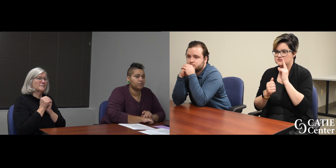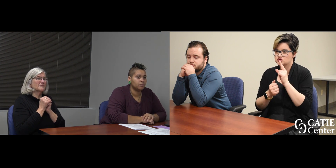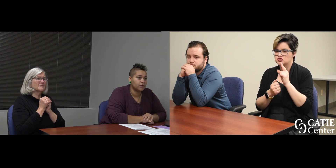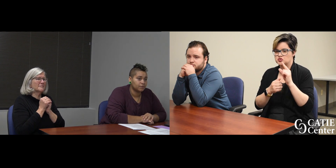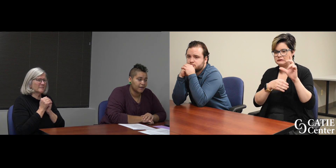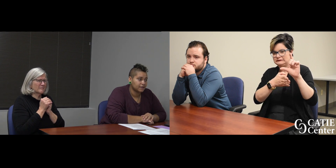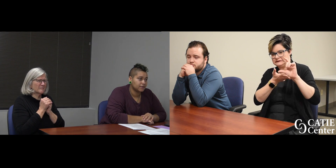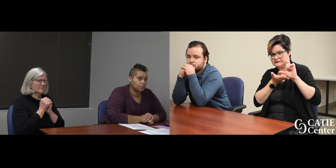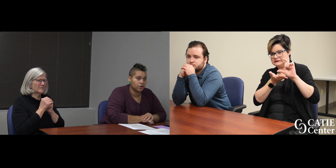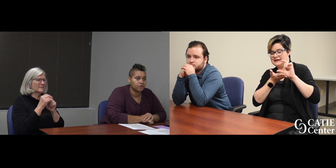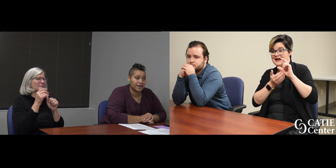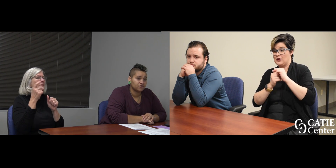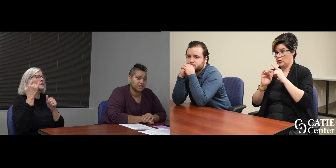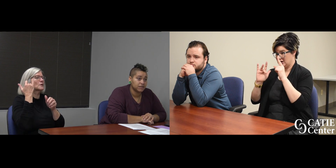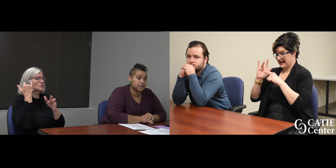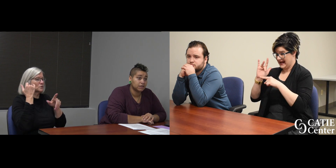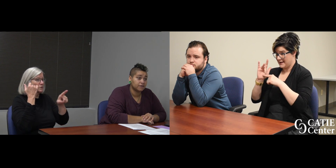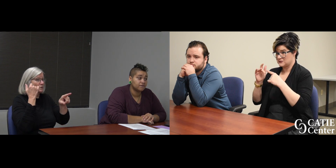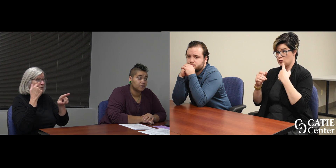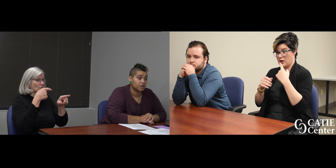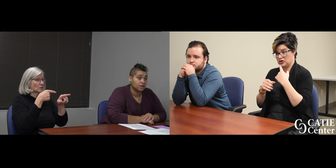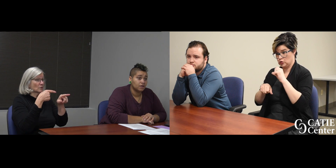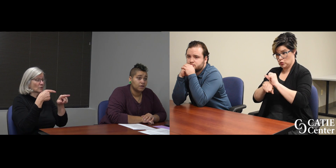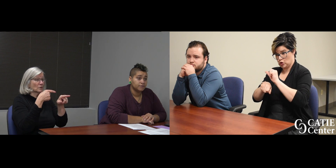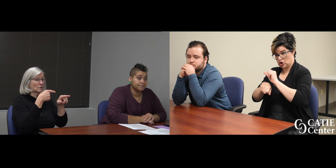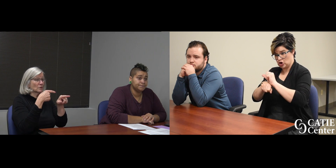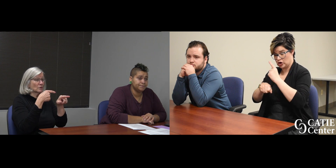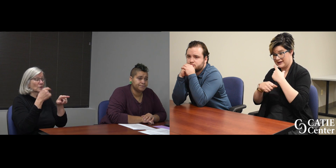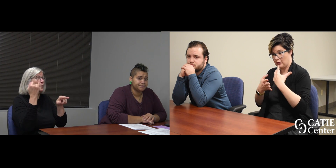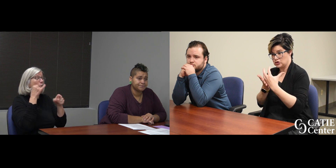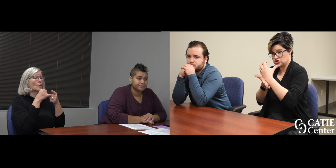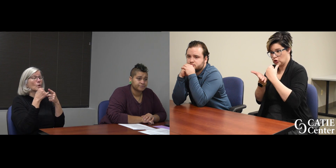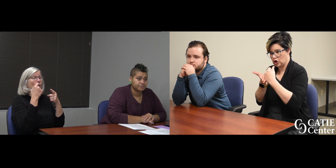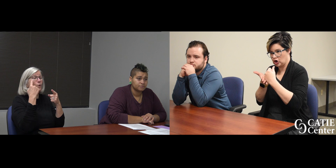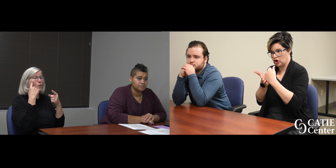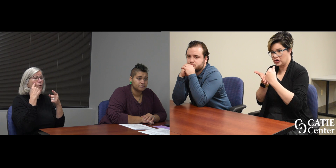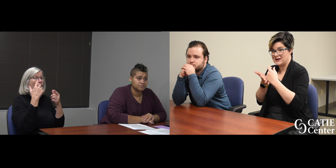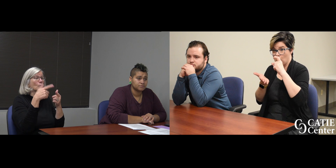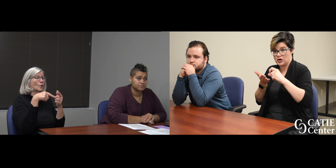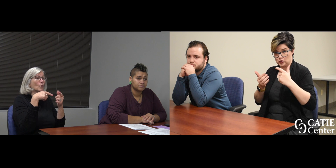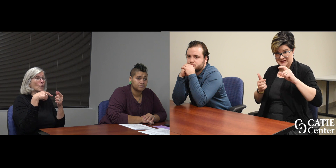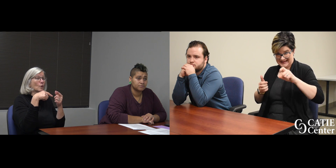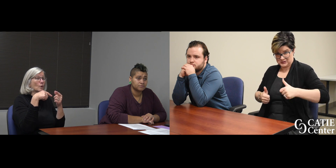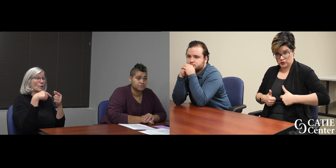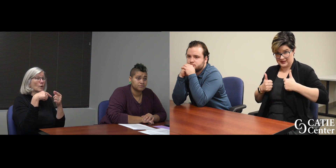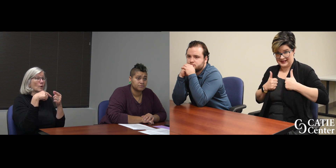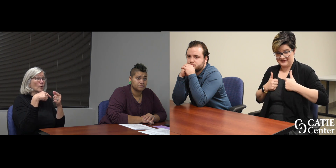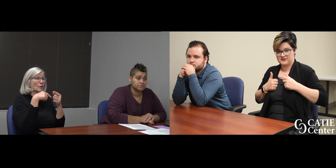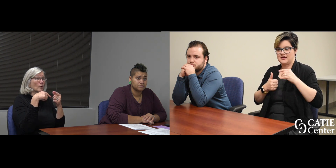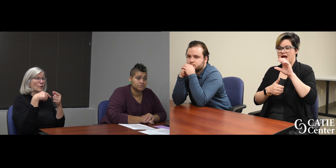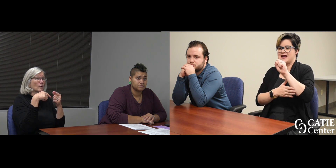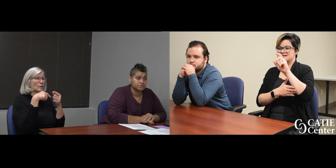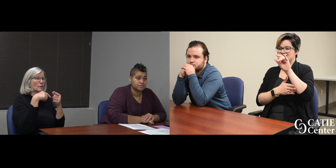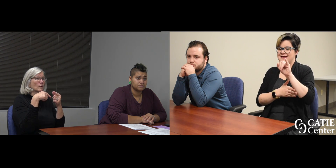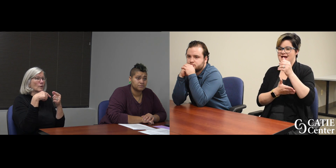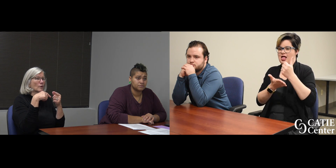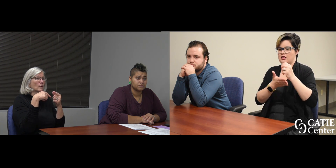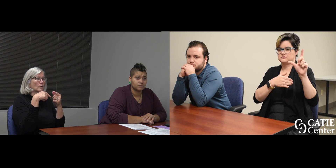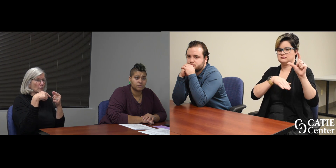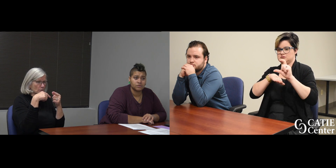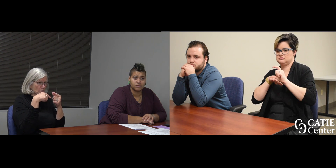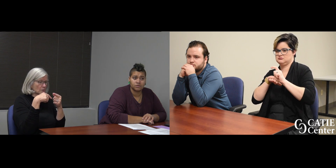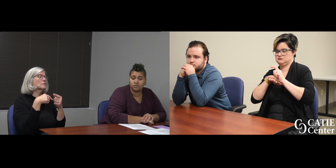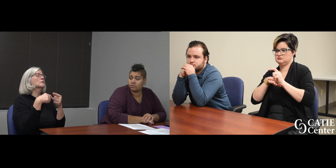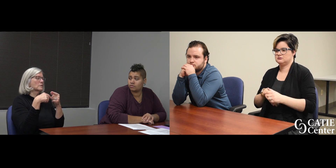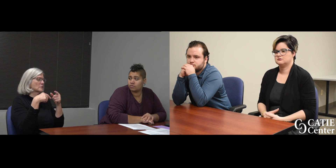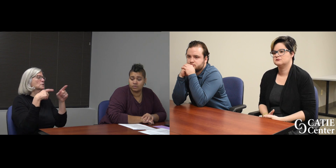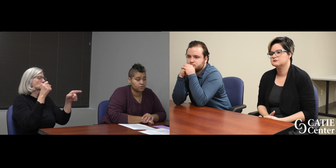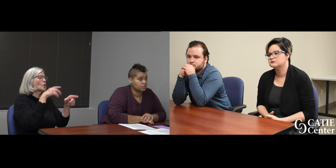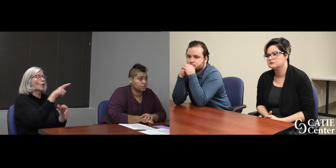between what you're making and what you actually need to live.